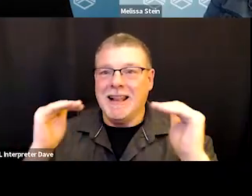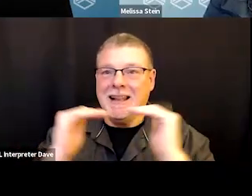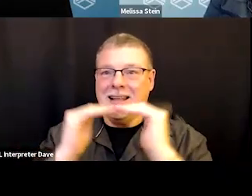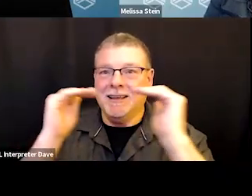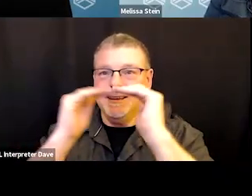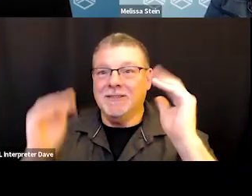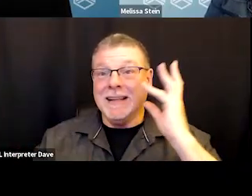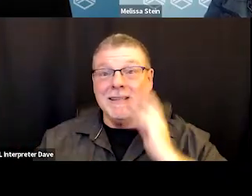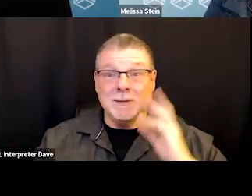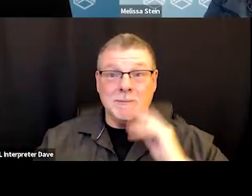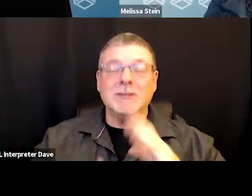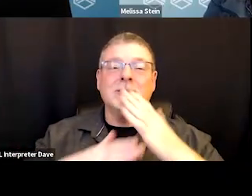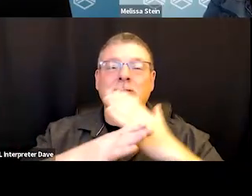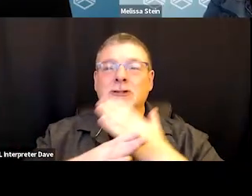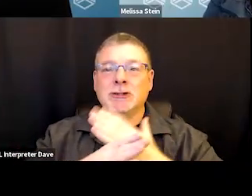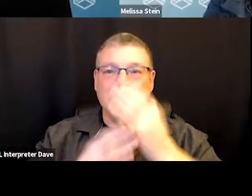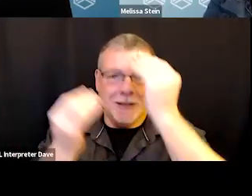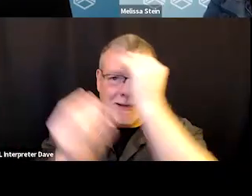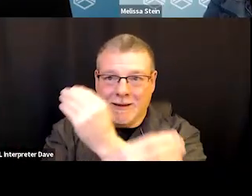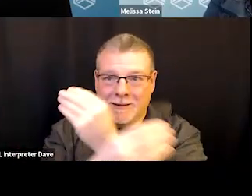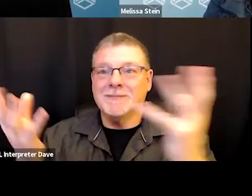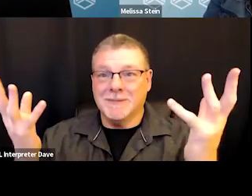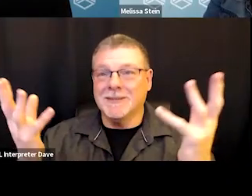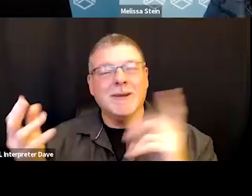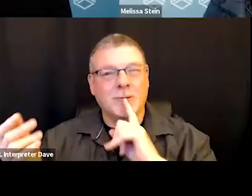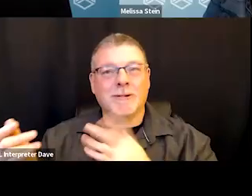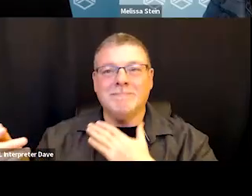are sharing their knowledge. So, we really appreciate that.